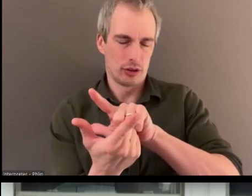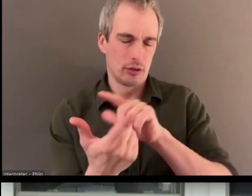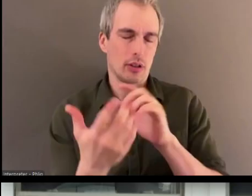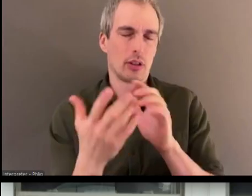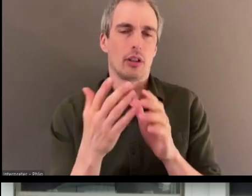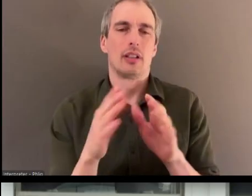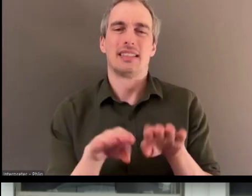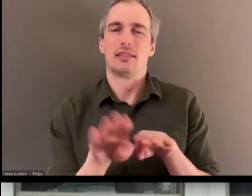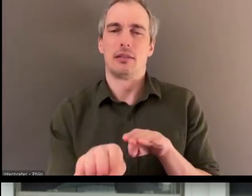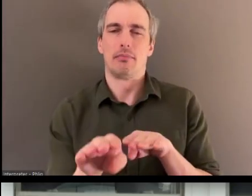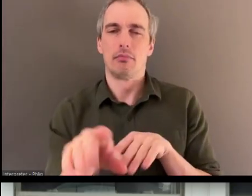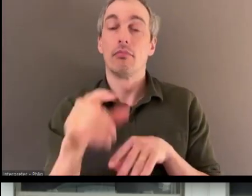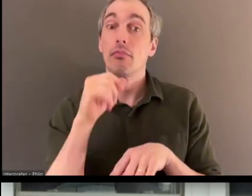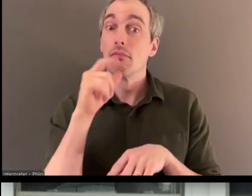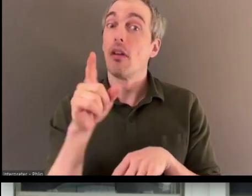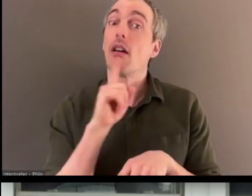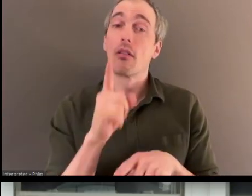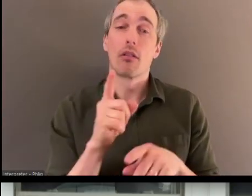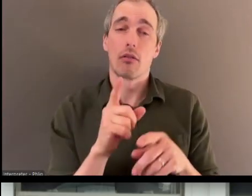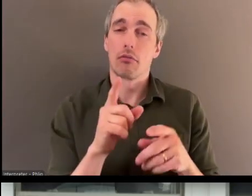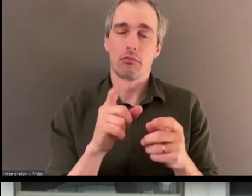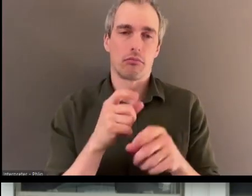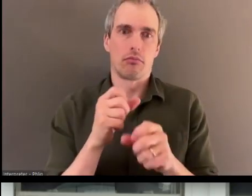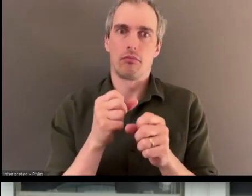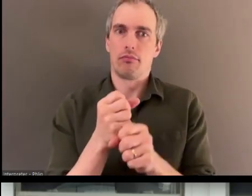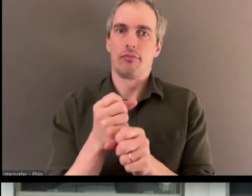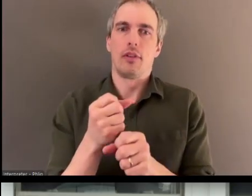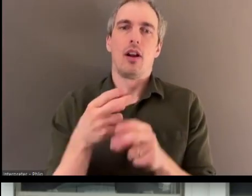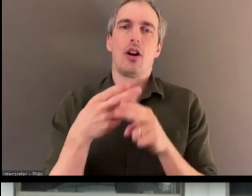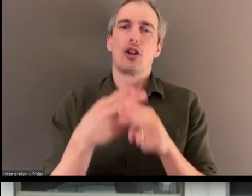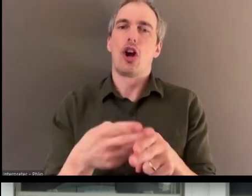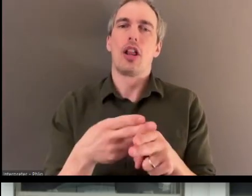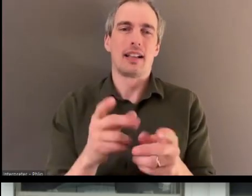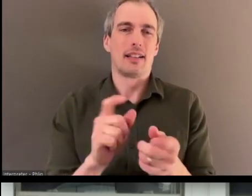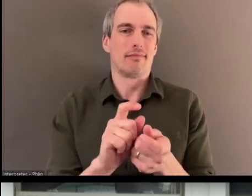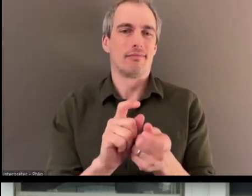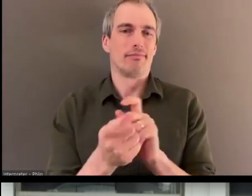intention extraction using the model's intelligence and then the coding abilities of